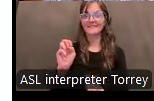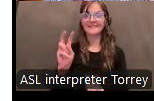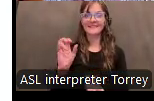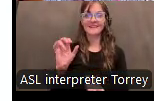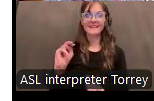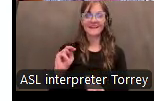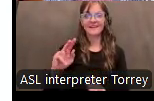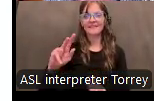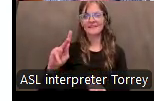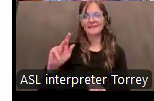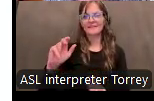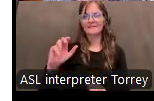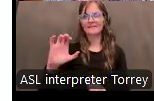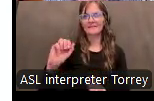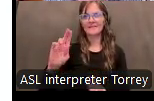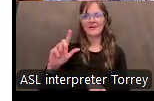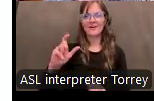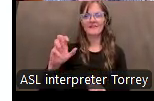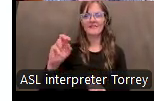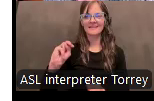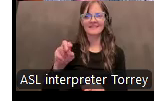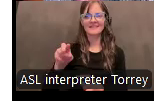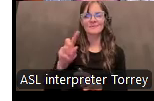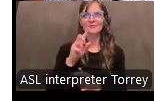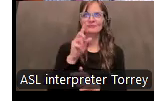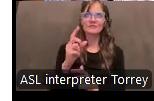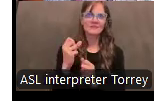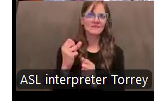And Kevin, I'm sure we'll have some interjections on this section.